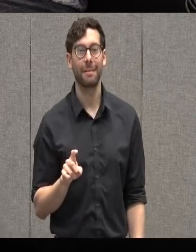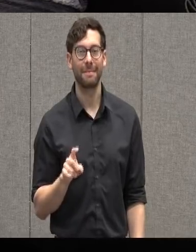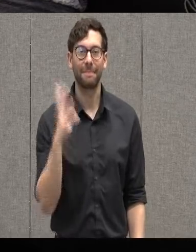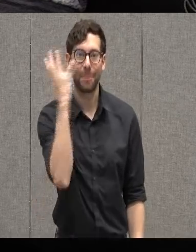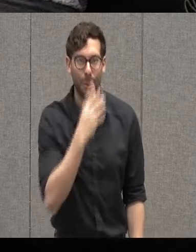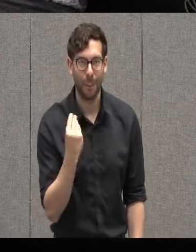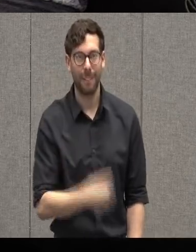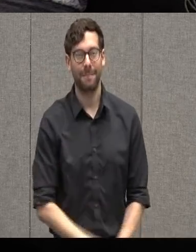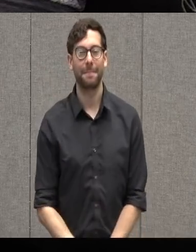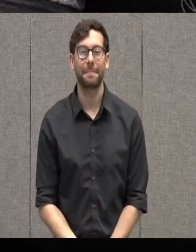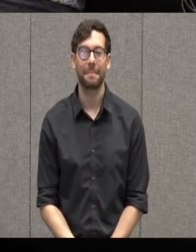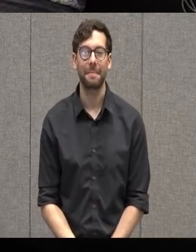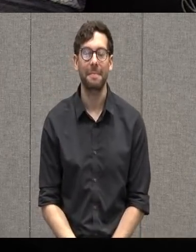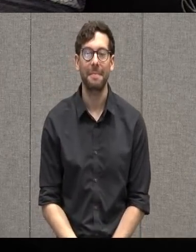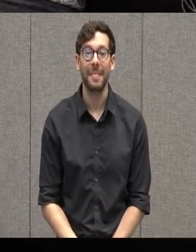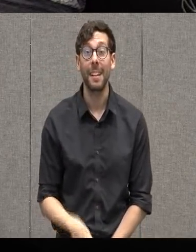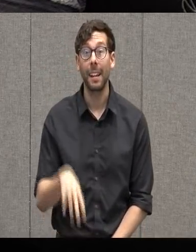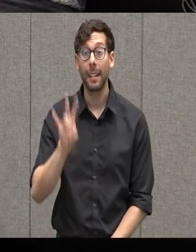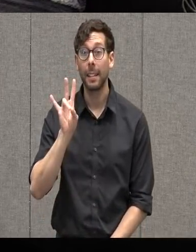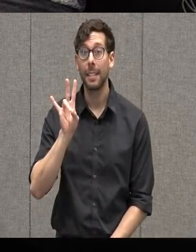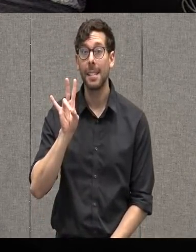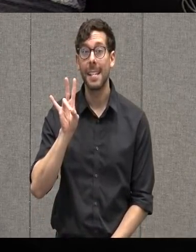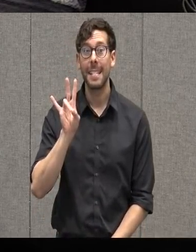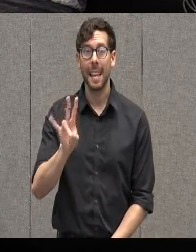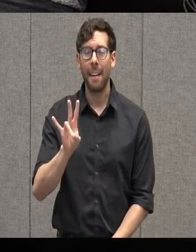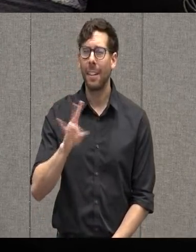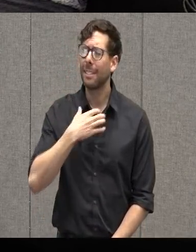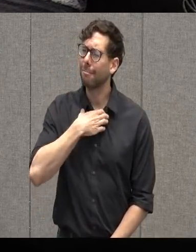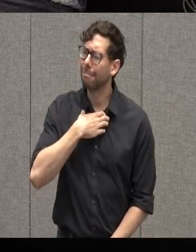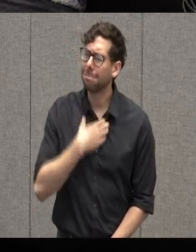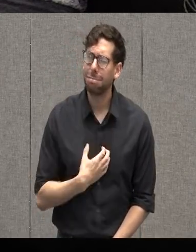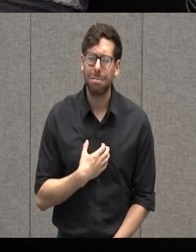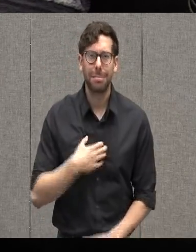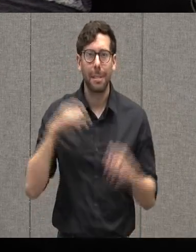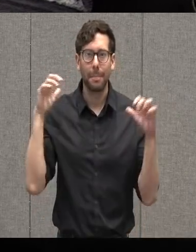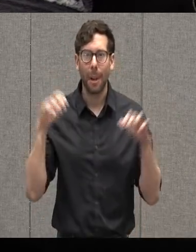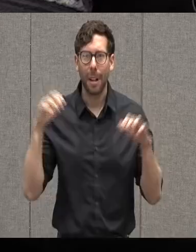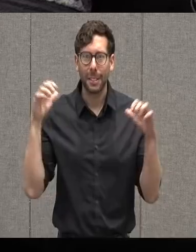Seven starved monsters are licking the dishes.